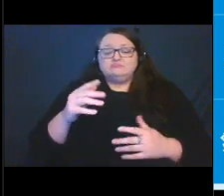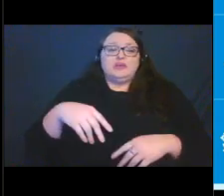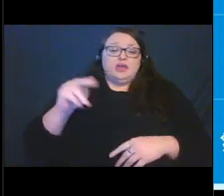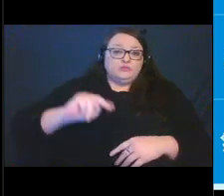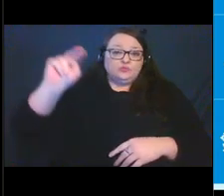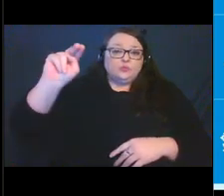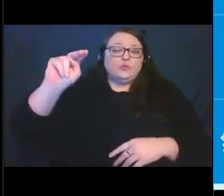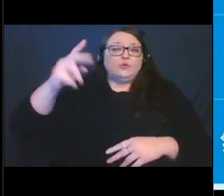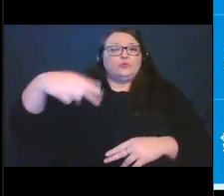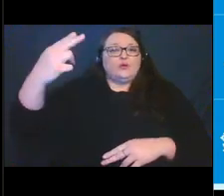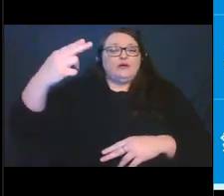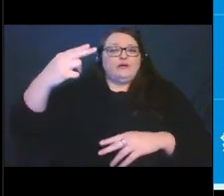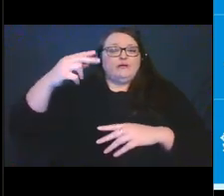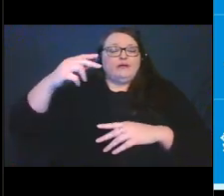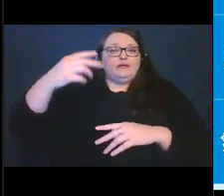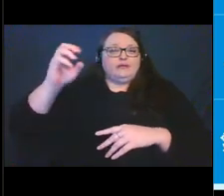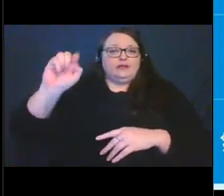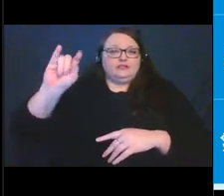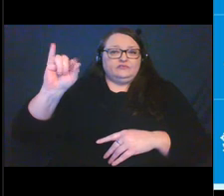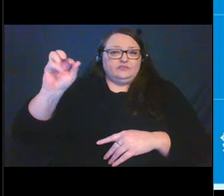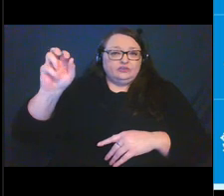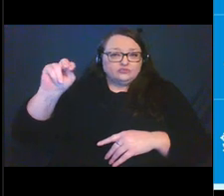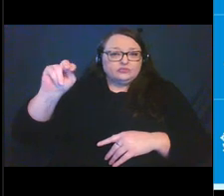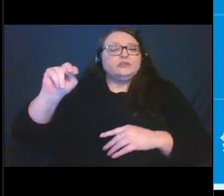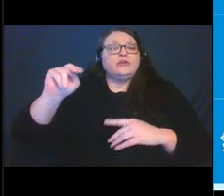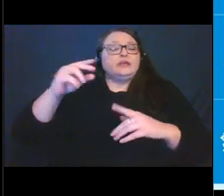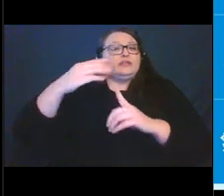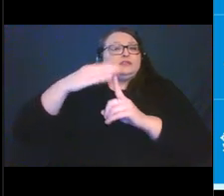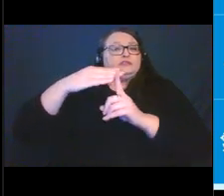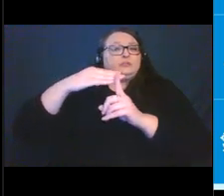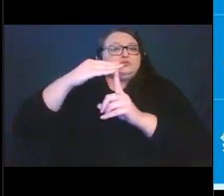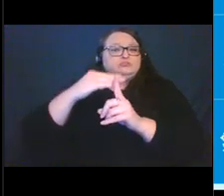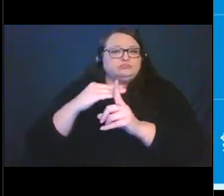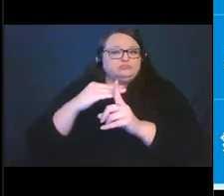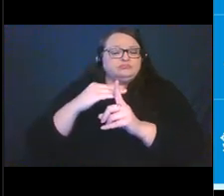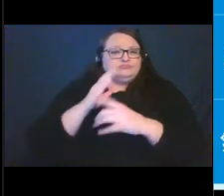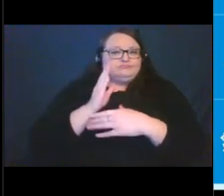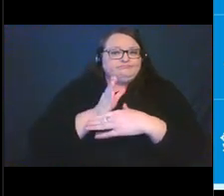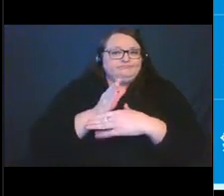the values are much cooler - down into the mid 60s. So how do we map these values across the